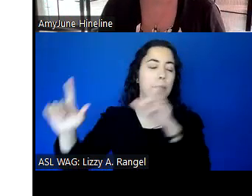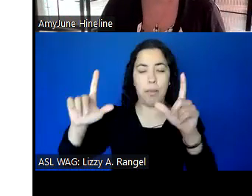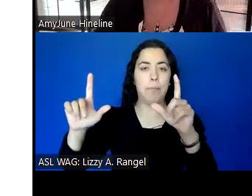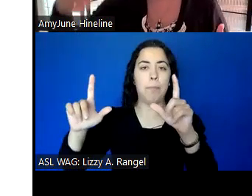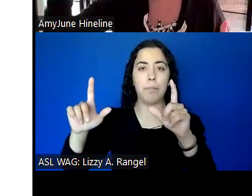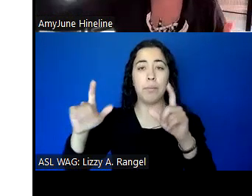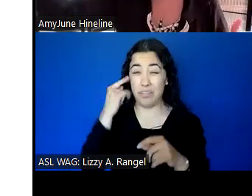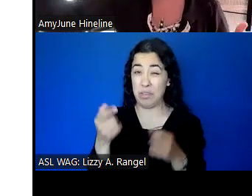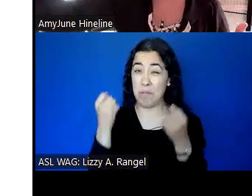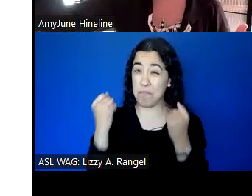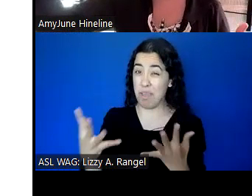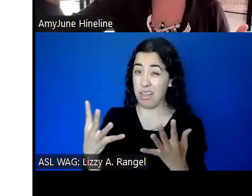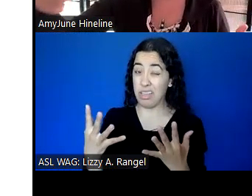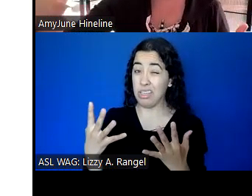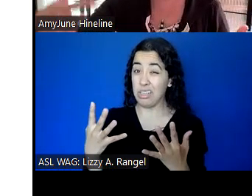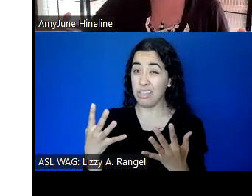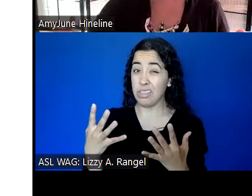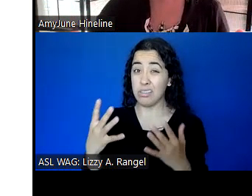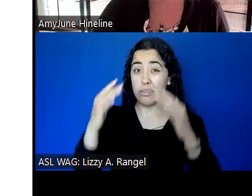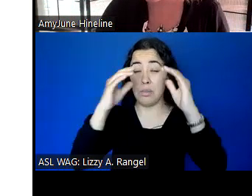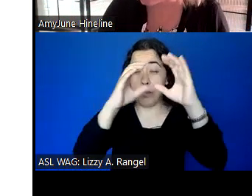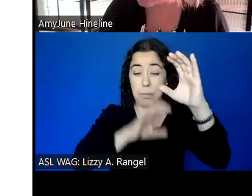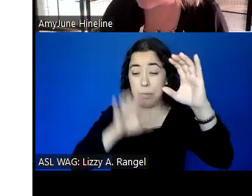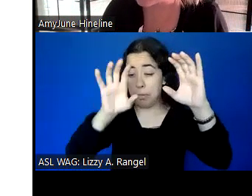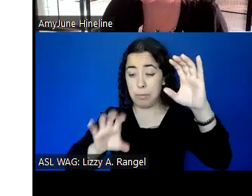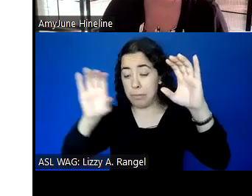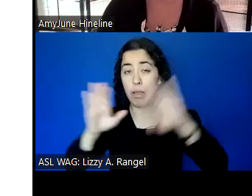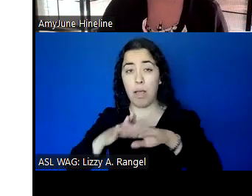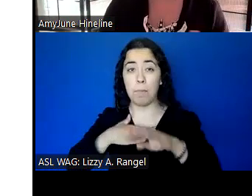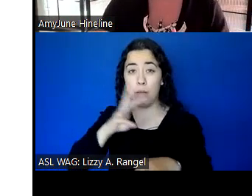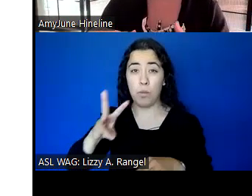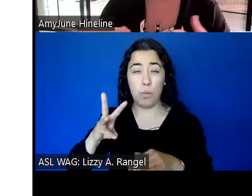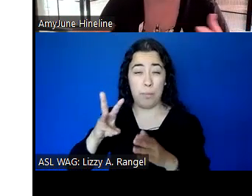that palsy we keep talking about, are they able to get to the target with their mouse easily?